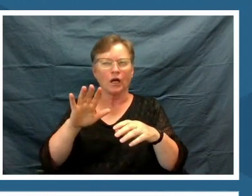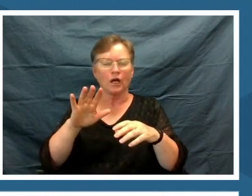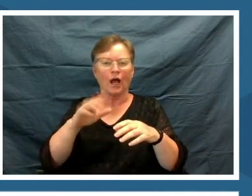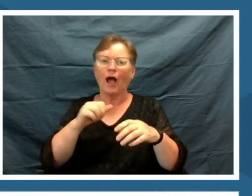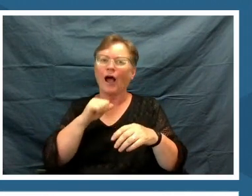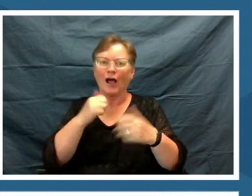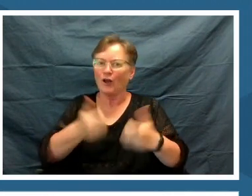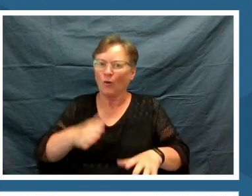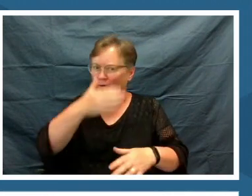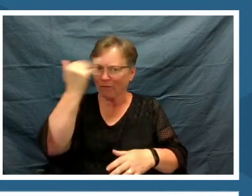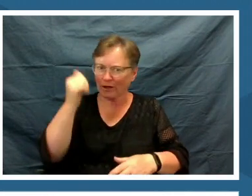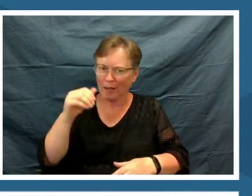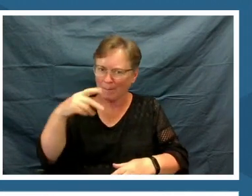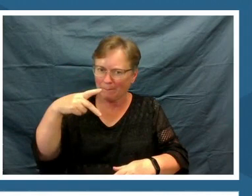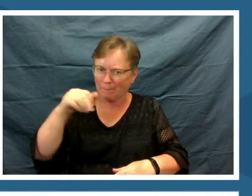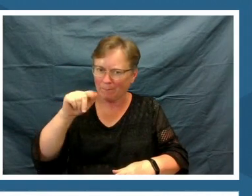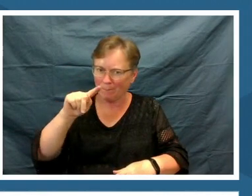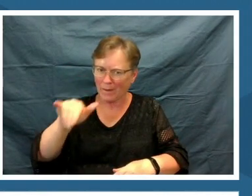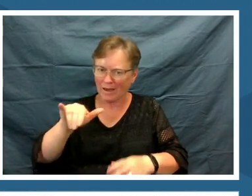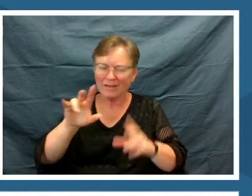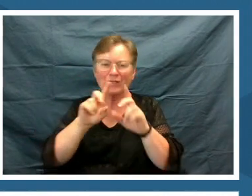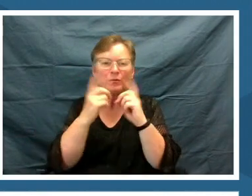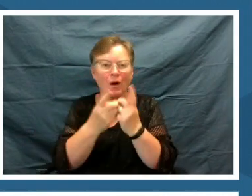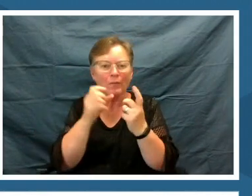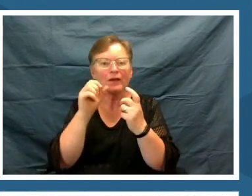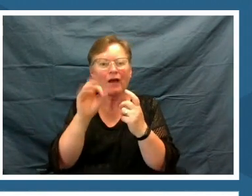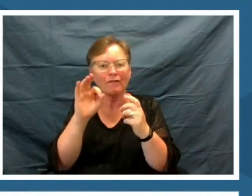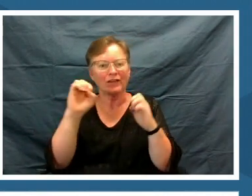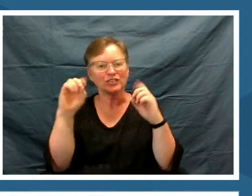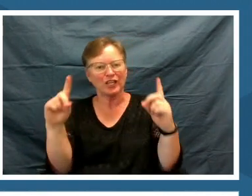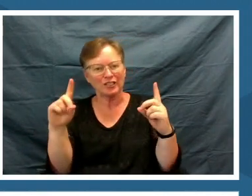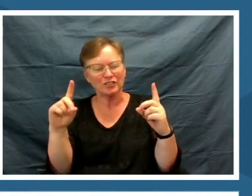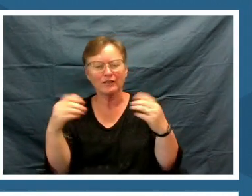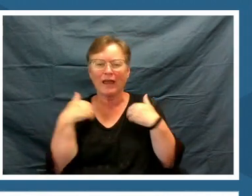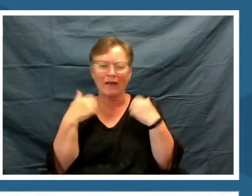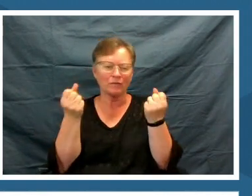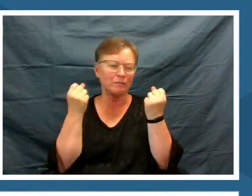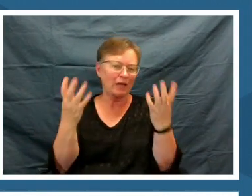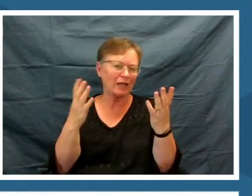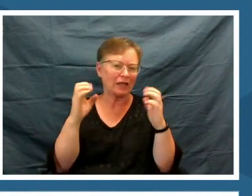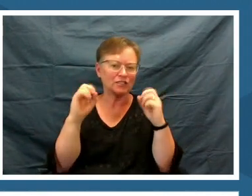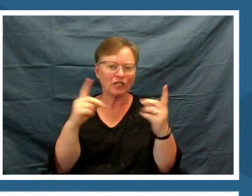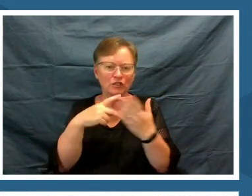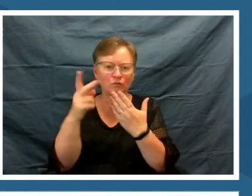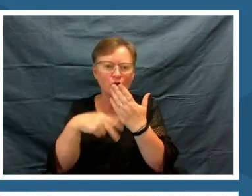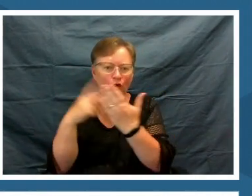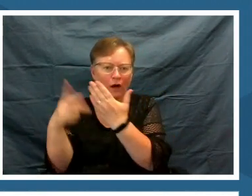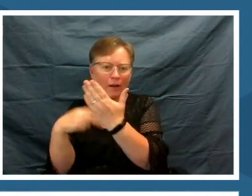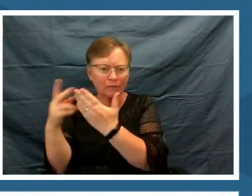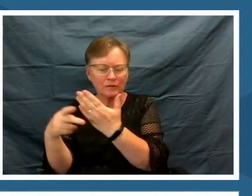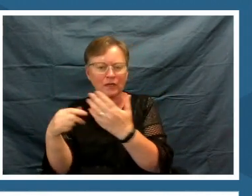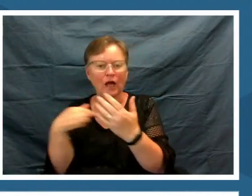who um has many educational programs uh so on this stage i just wanted to spotlight one of them called the